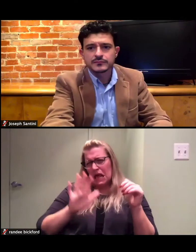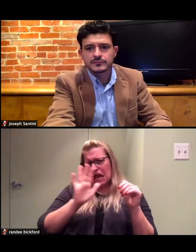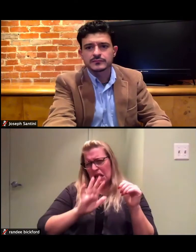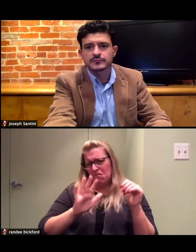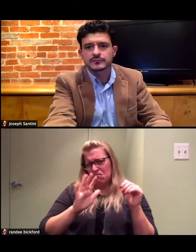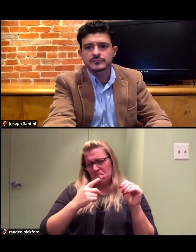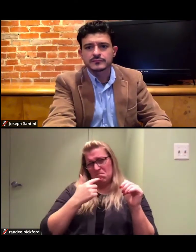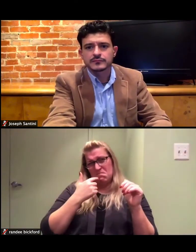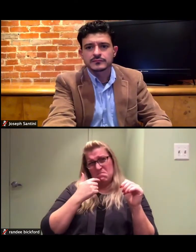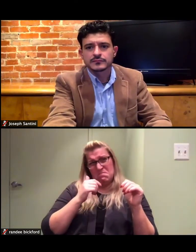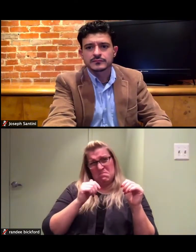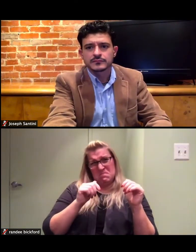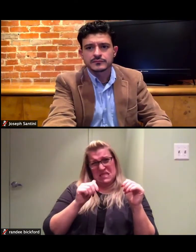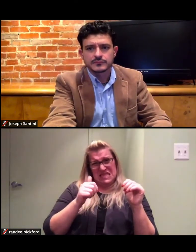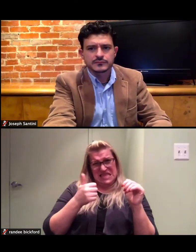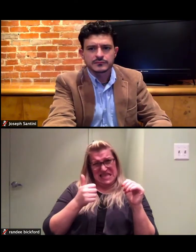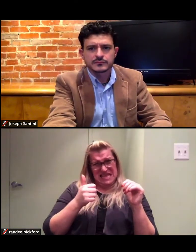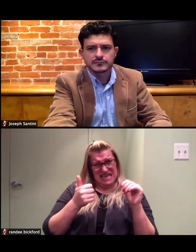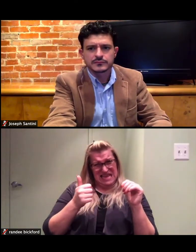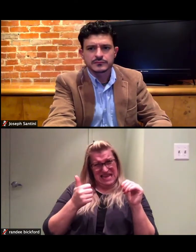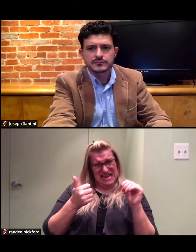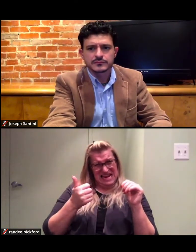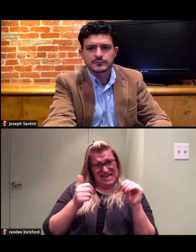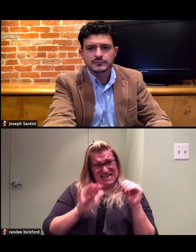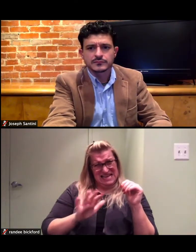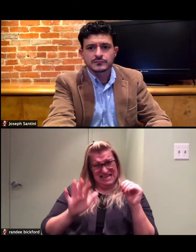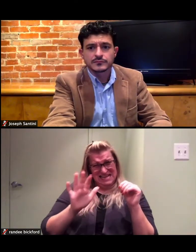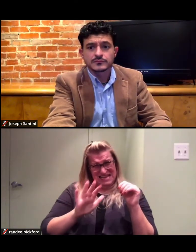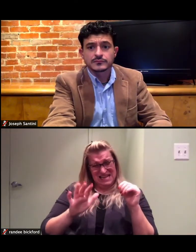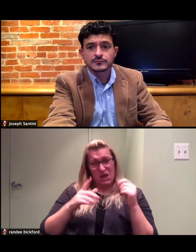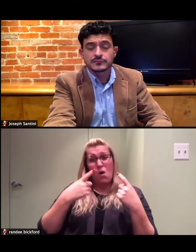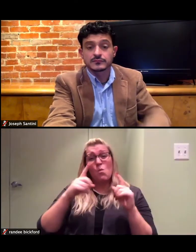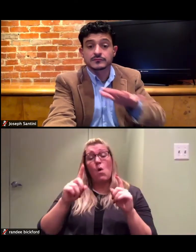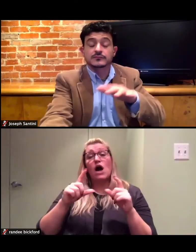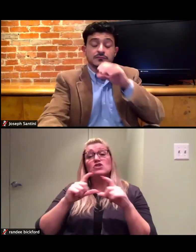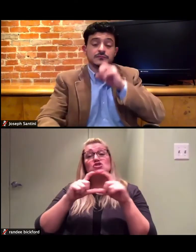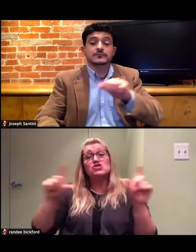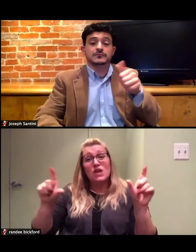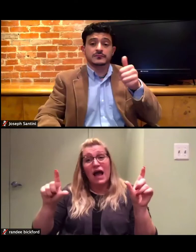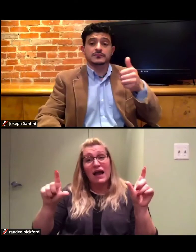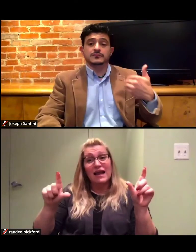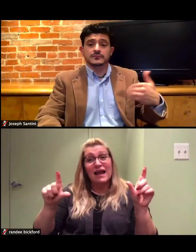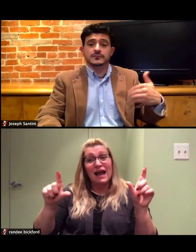I think they should start a savings accounts at about 10 or so,